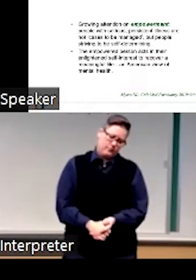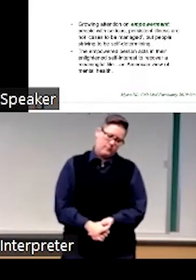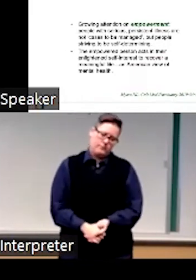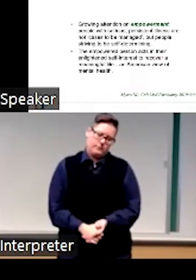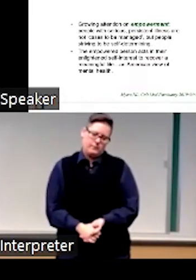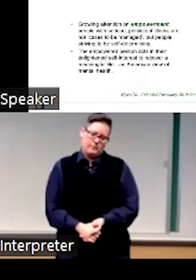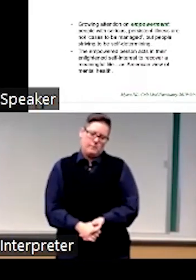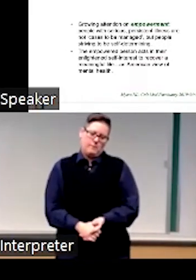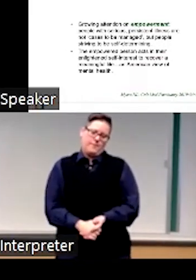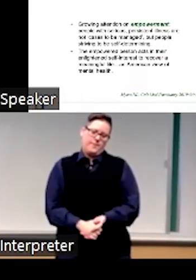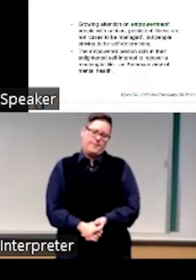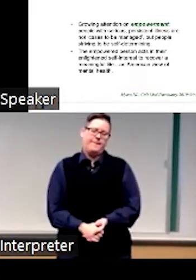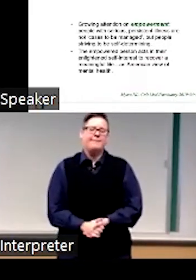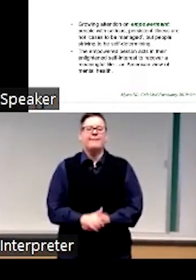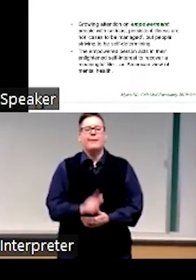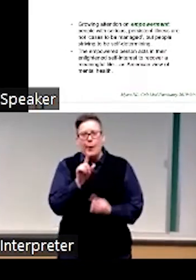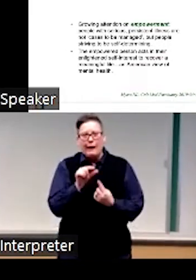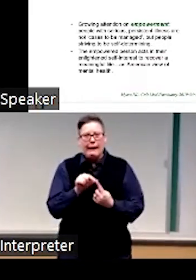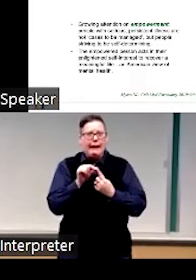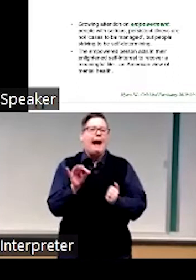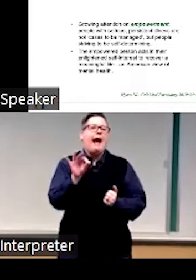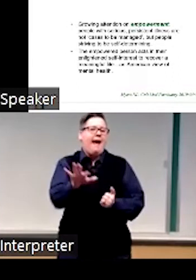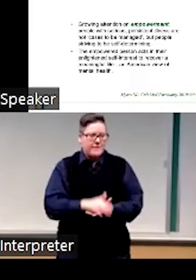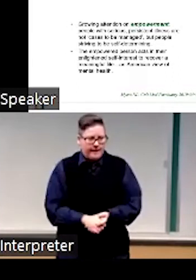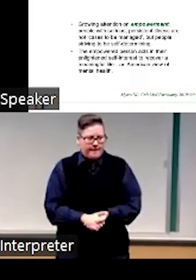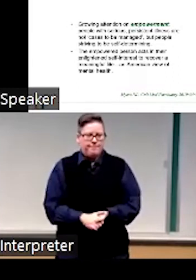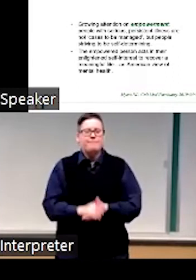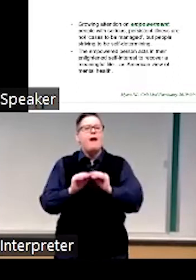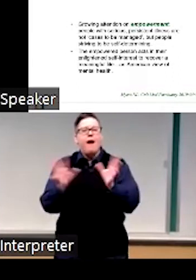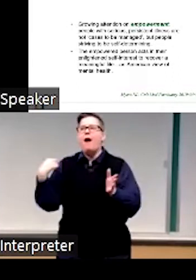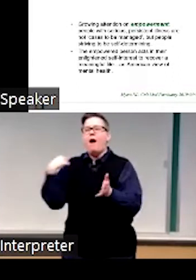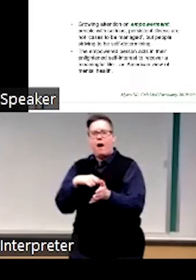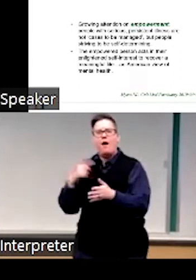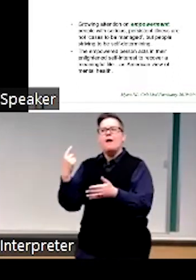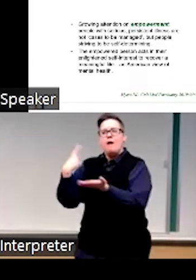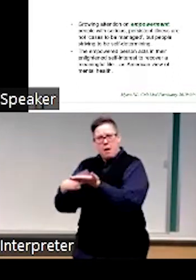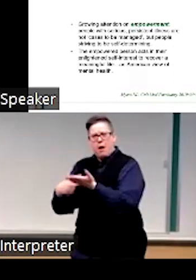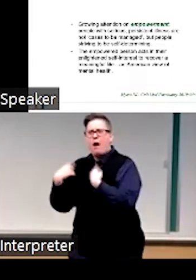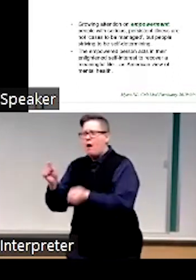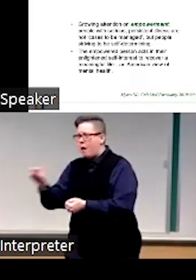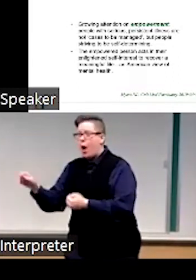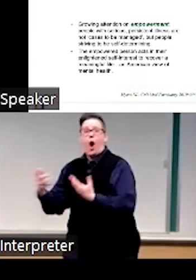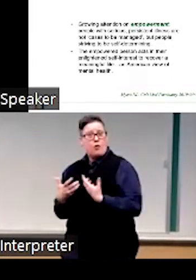a caveat um you know obviously I I've been talking about people recovering and and um achieving their